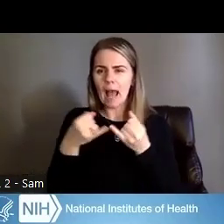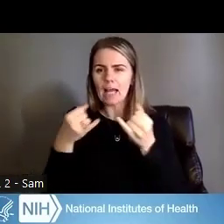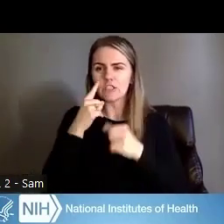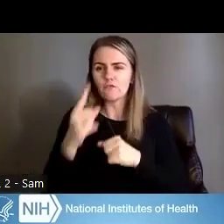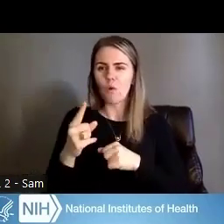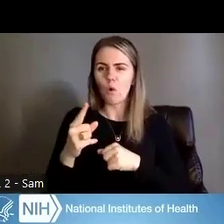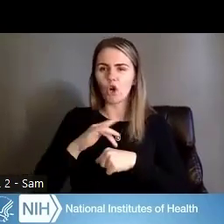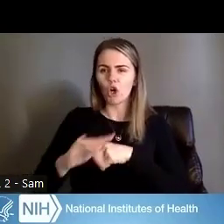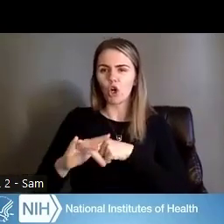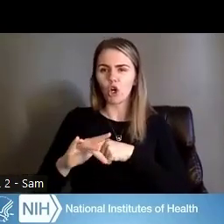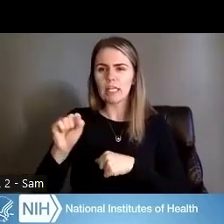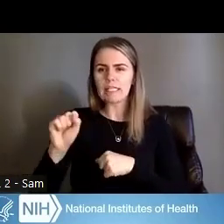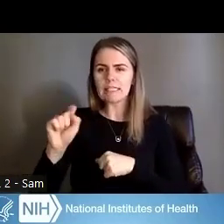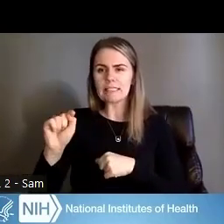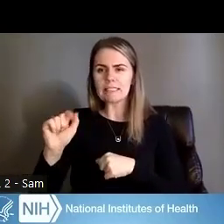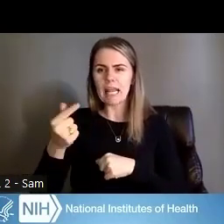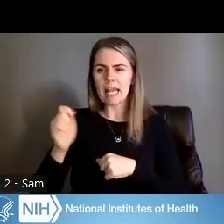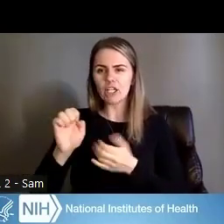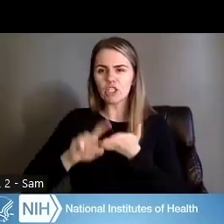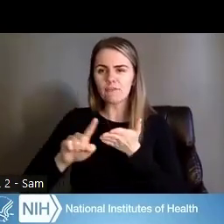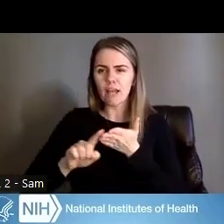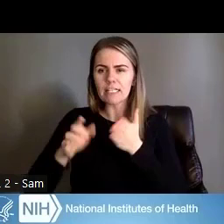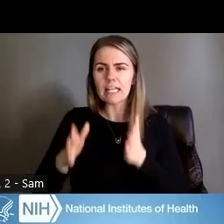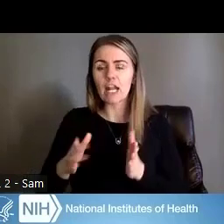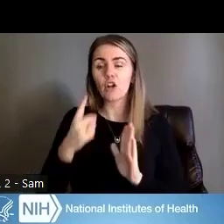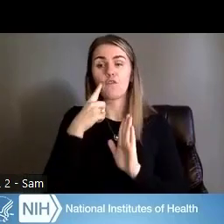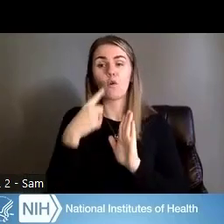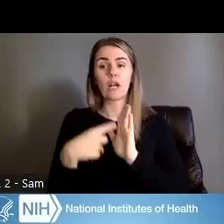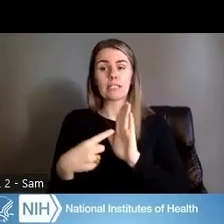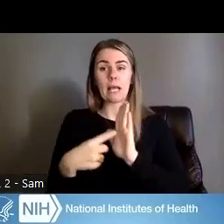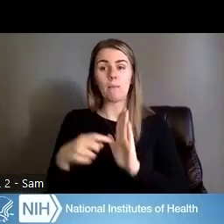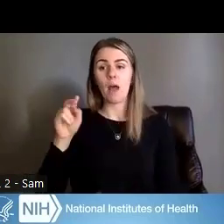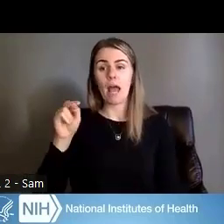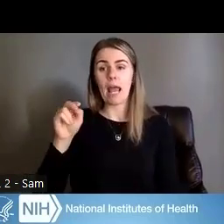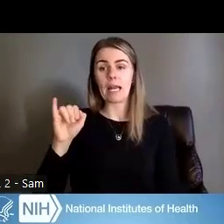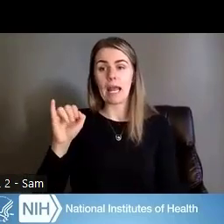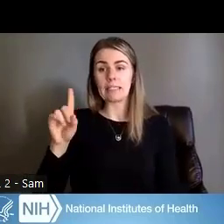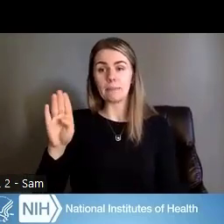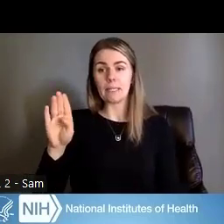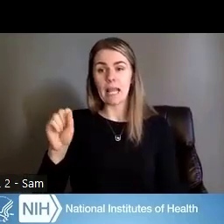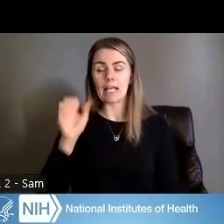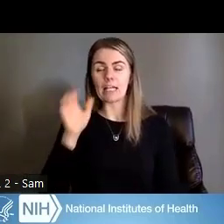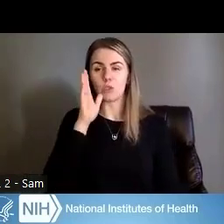So at NINDS, we'll fund 10 points beyond the payline, we're a very payline-driven institute.